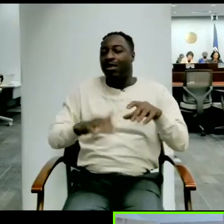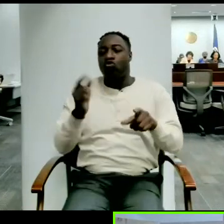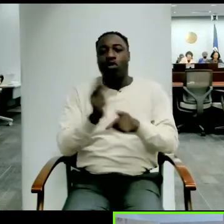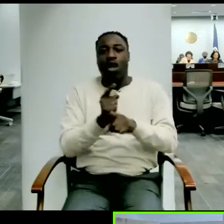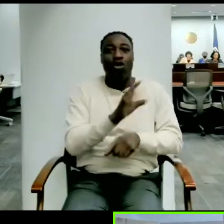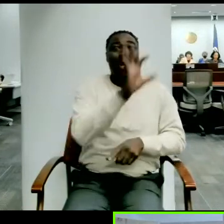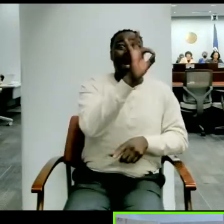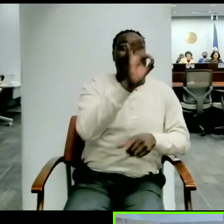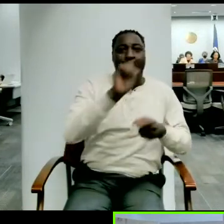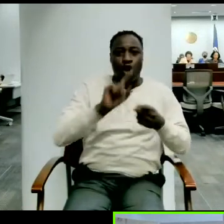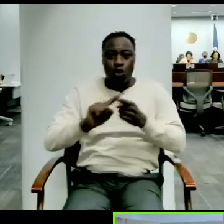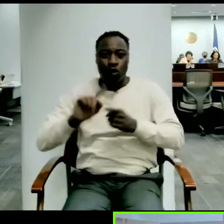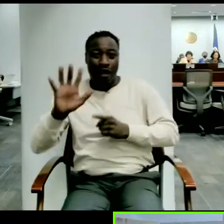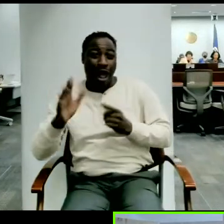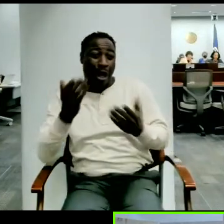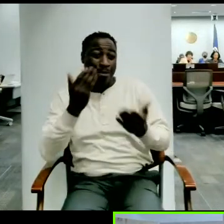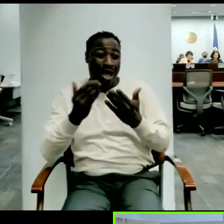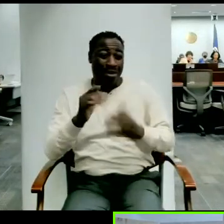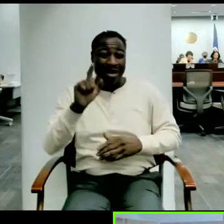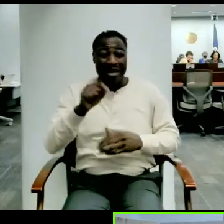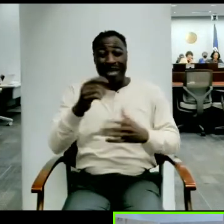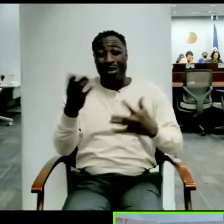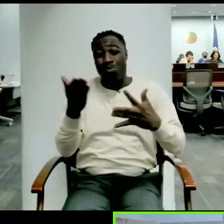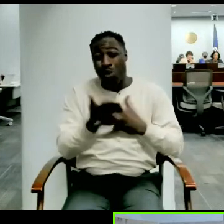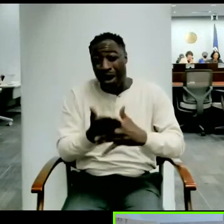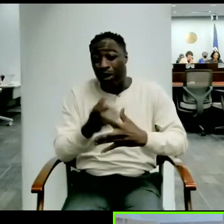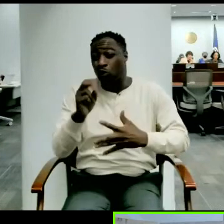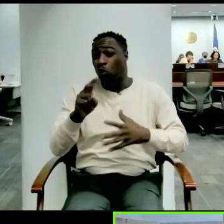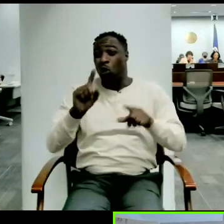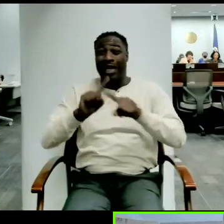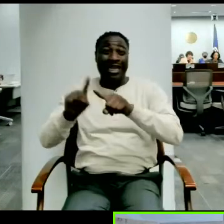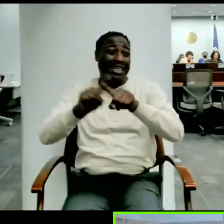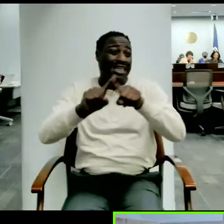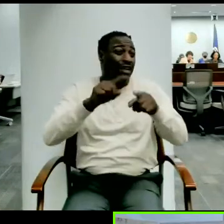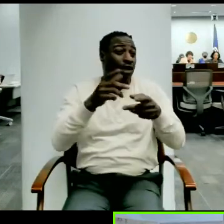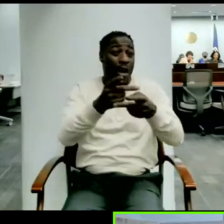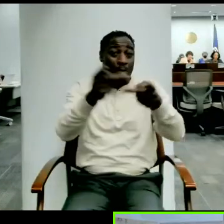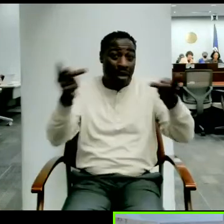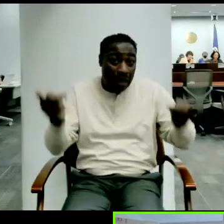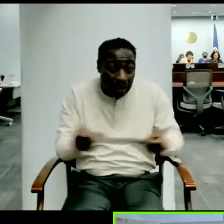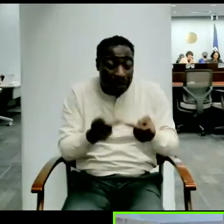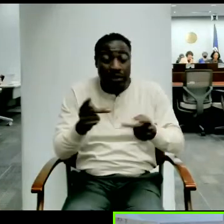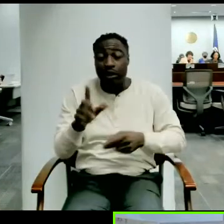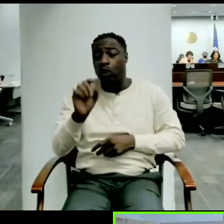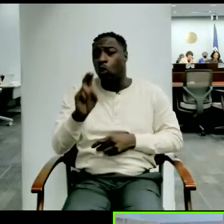So I need to be able to do it in different locations, locations, sometimes their homes,